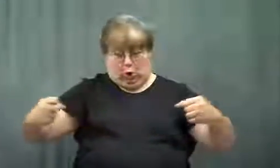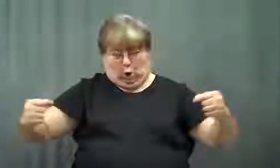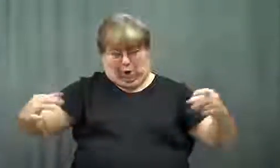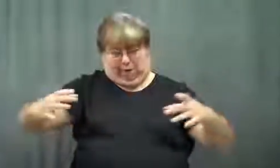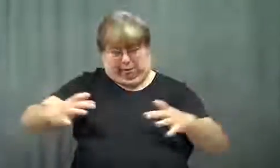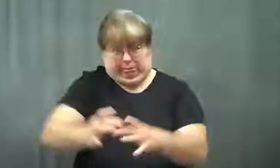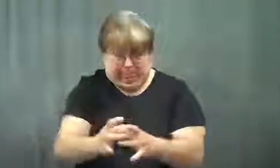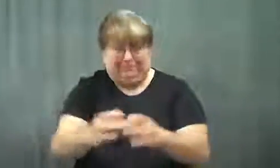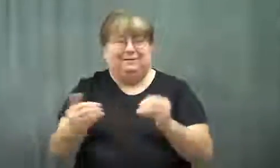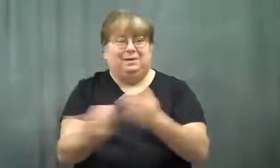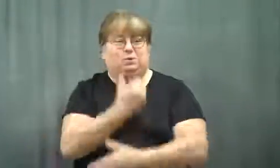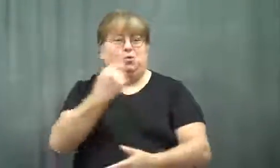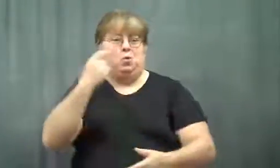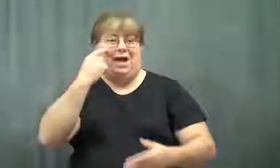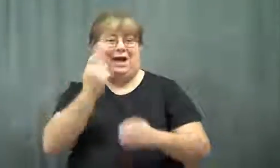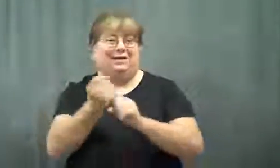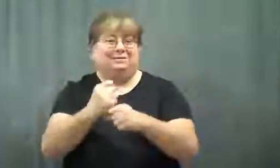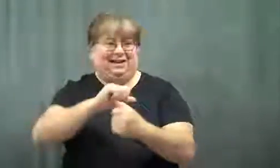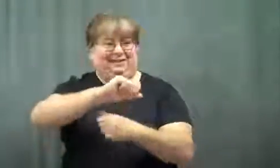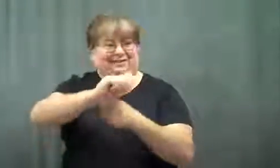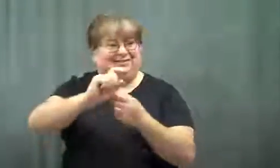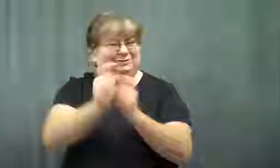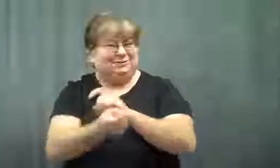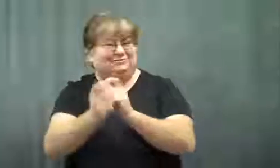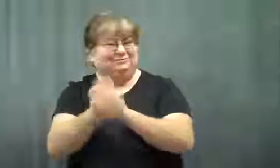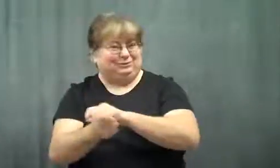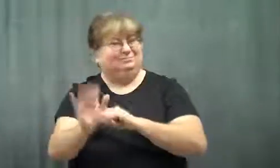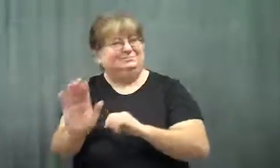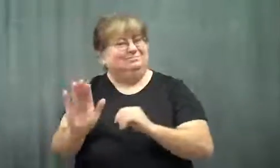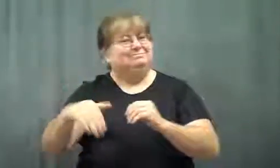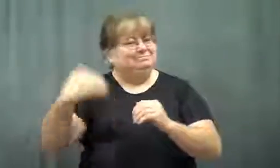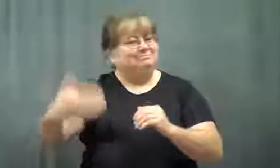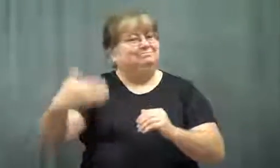It's being pulled apart and a new eye is made in the middle.